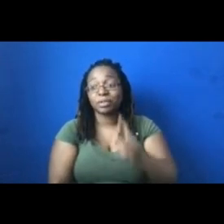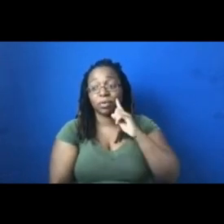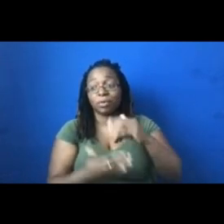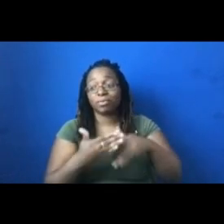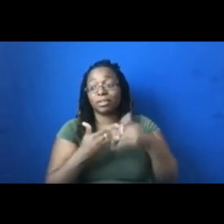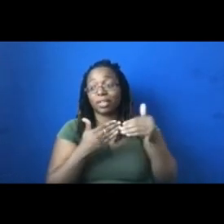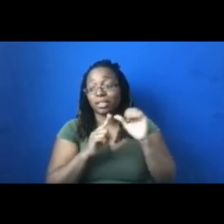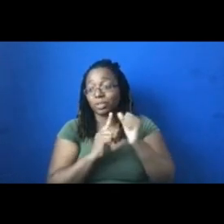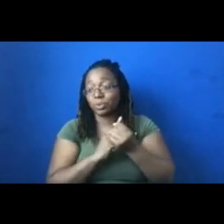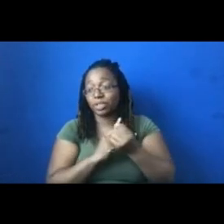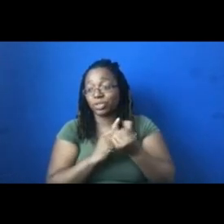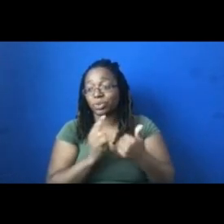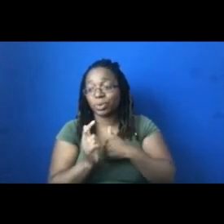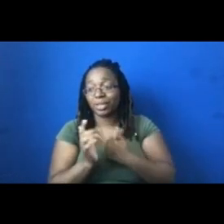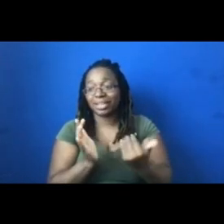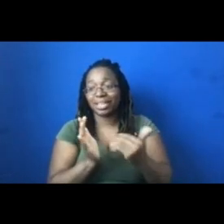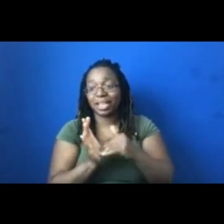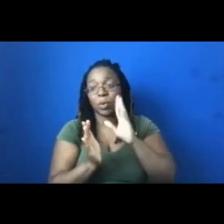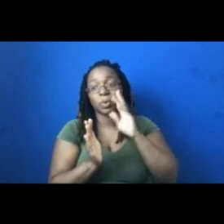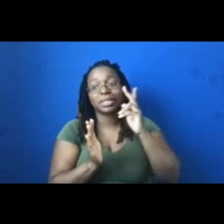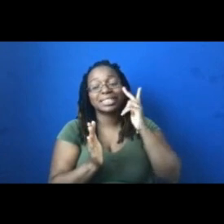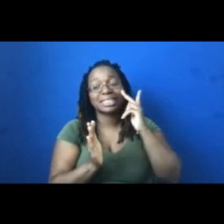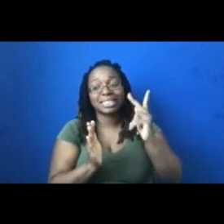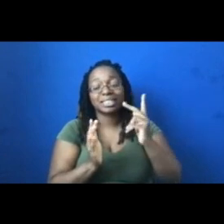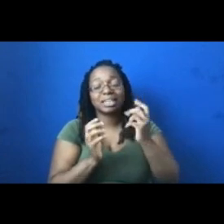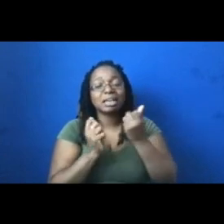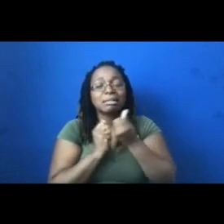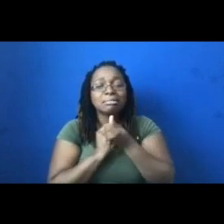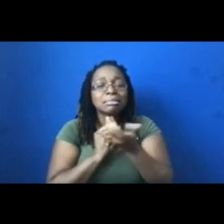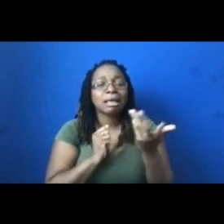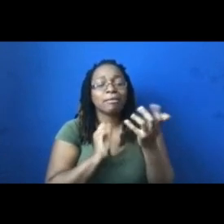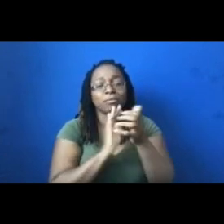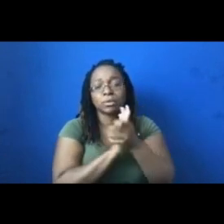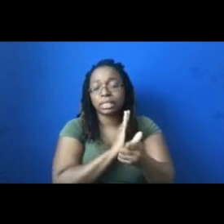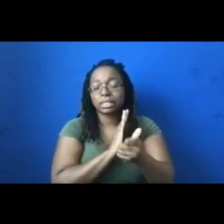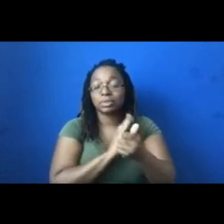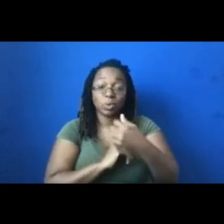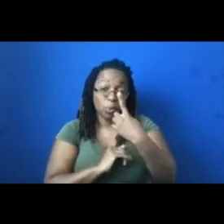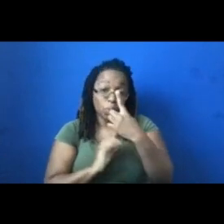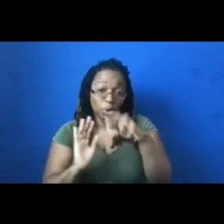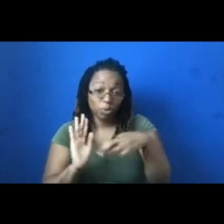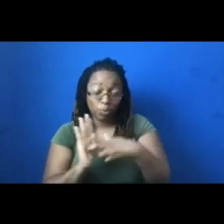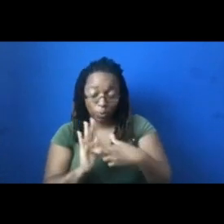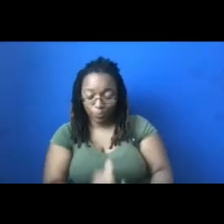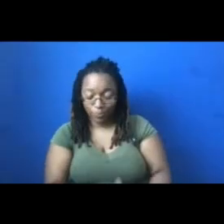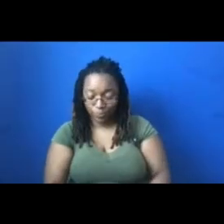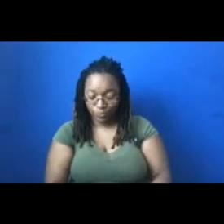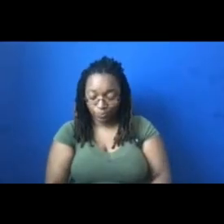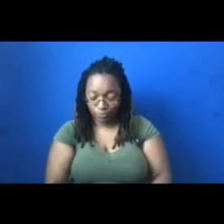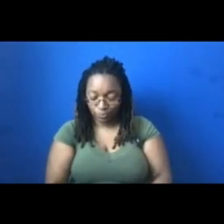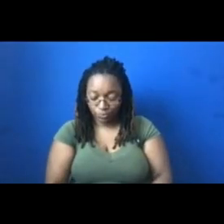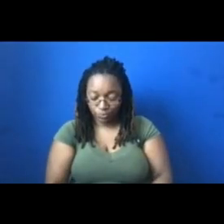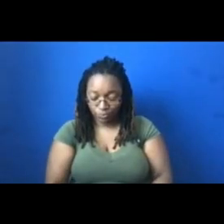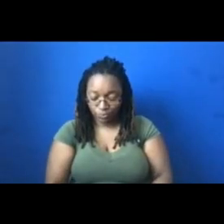again, multiple skills, one role. And I'm giving you time to read this.